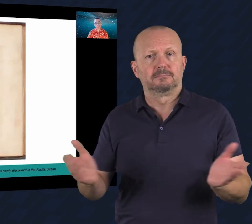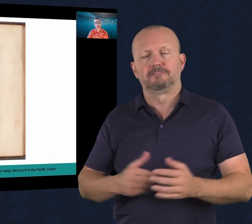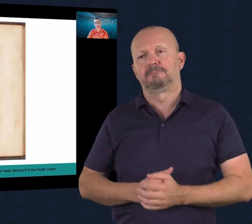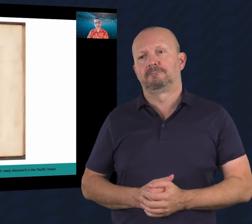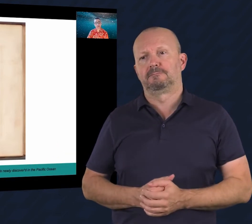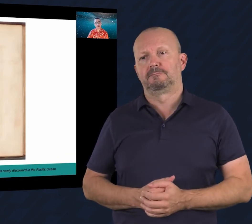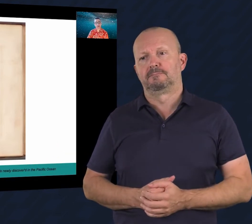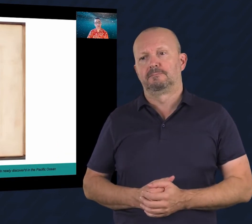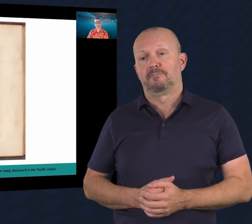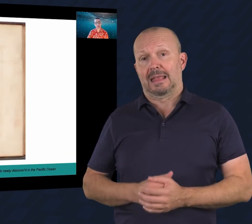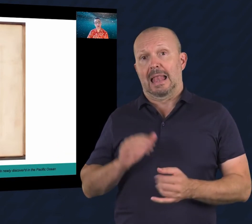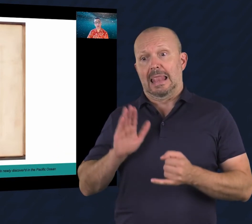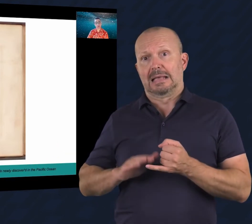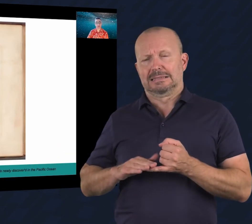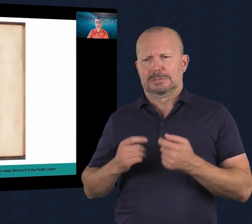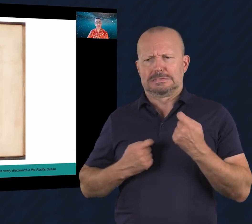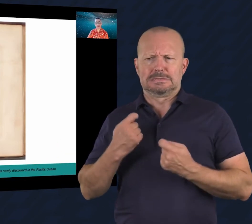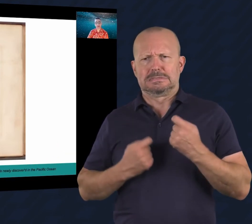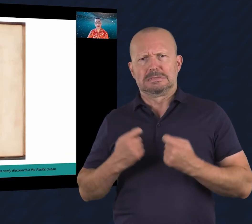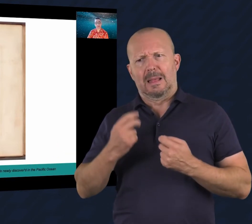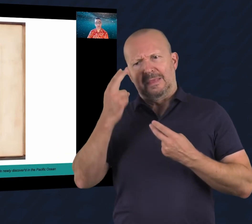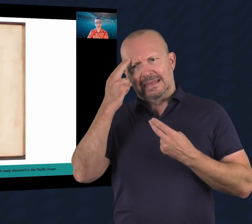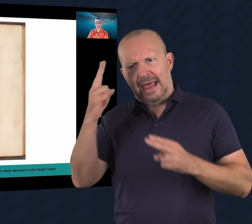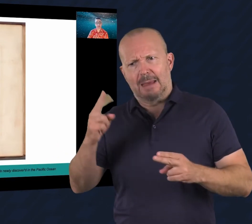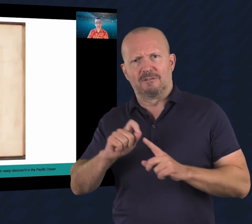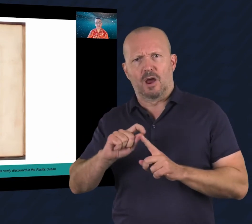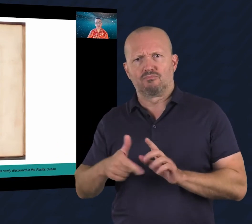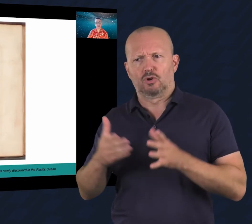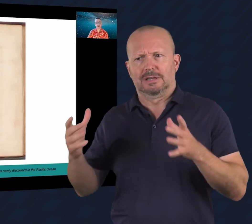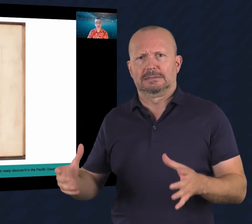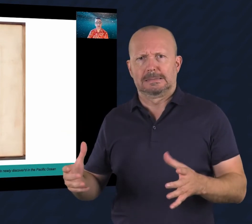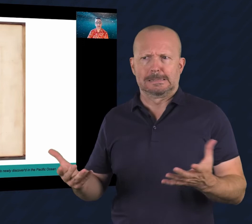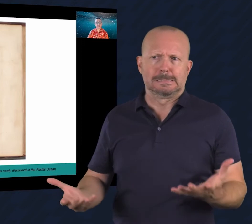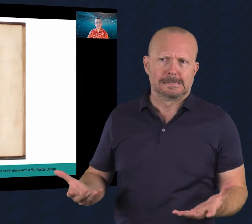Lastly, we wrestled with what to call this thing. And I learned two things in leading this part of the process.